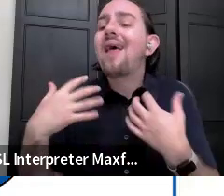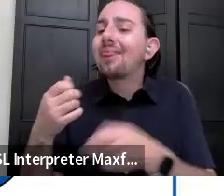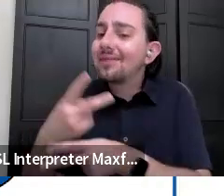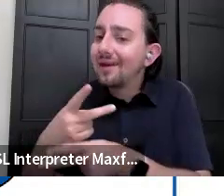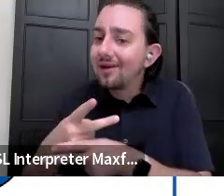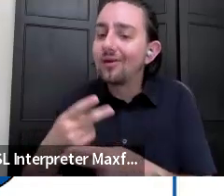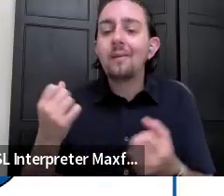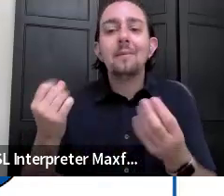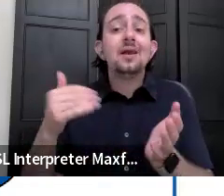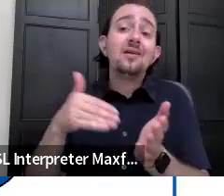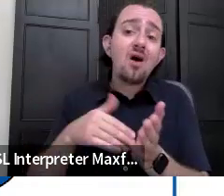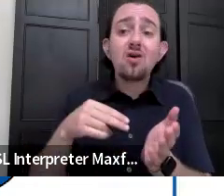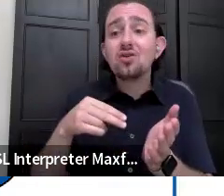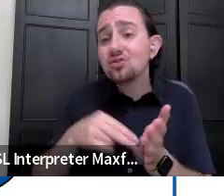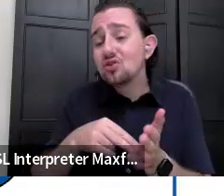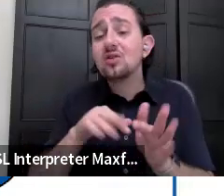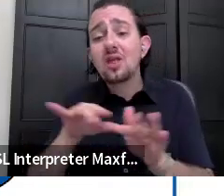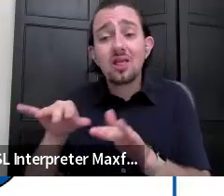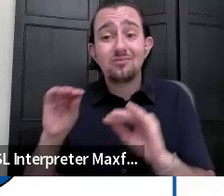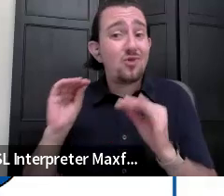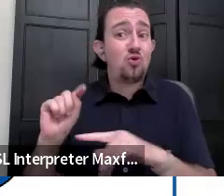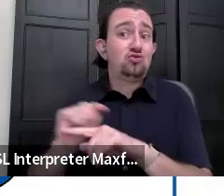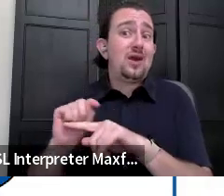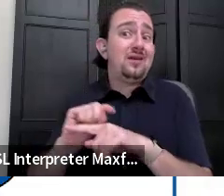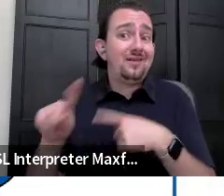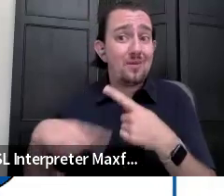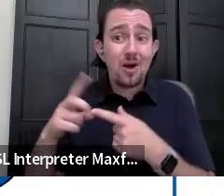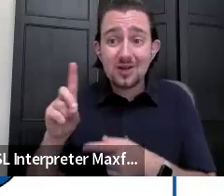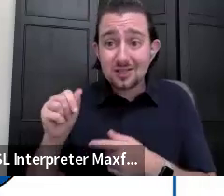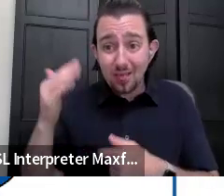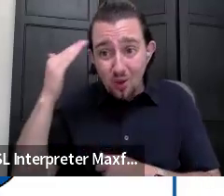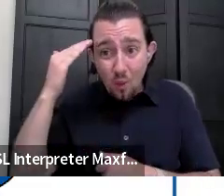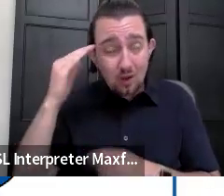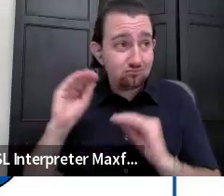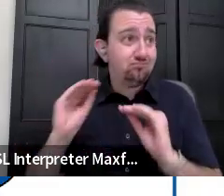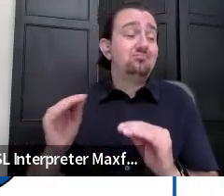on disability awareness or how to serve people with disabilities, a variety of disabilities.